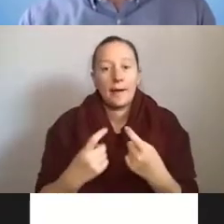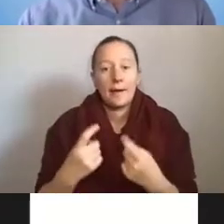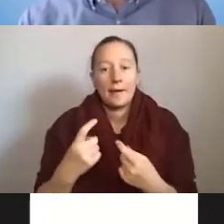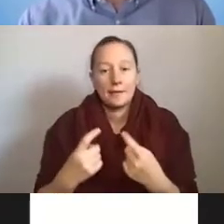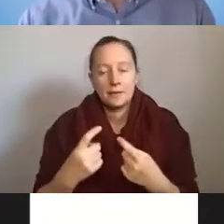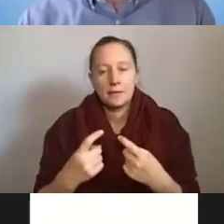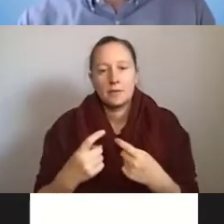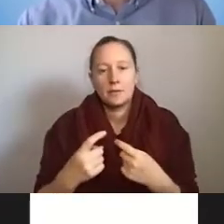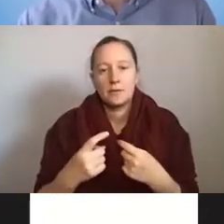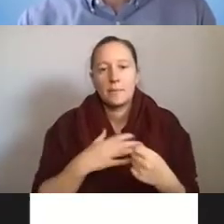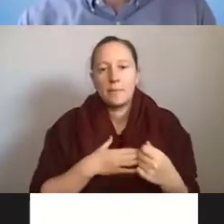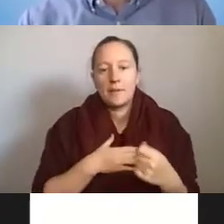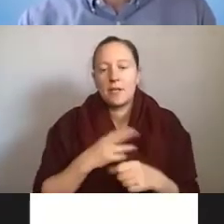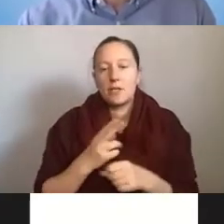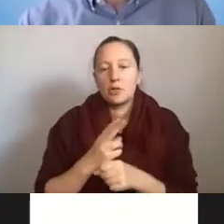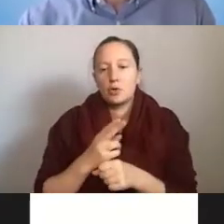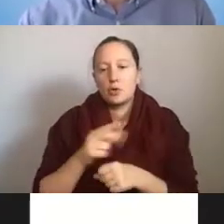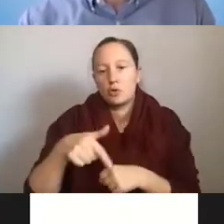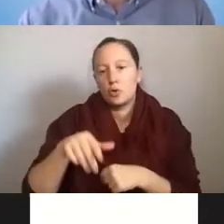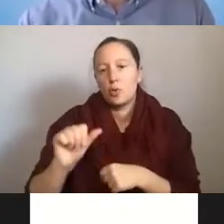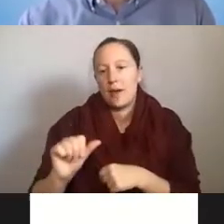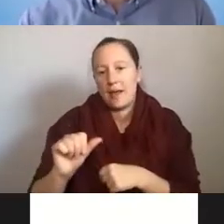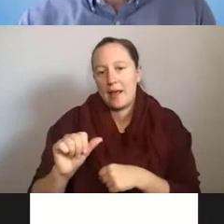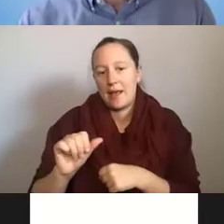please use the Q and A icon at the bottom of your screen.